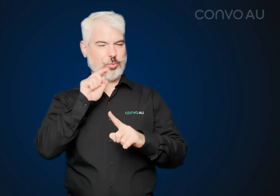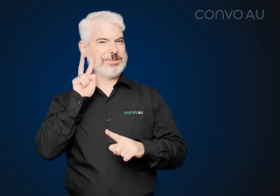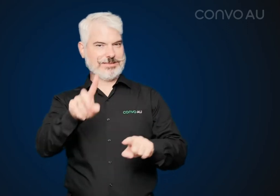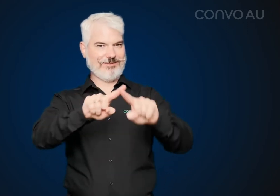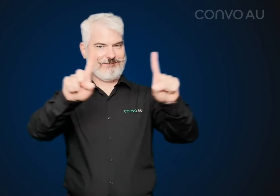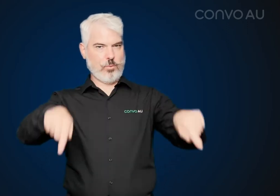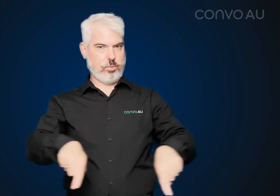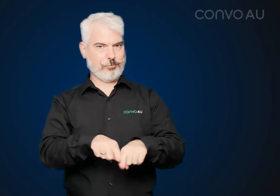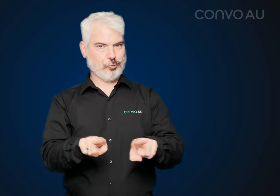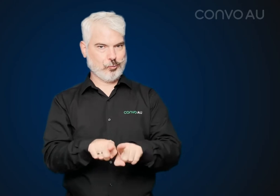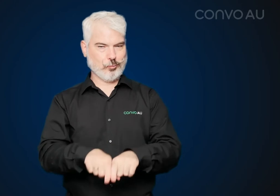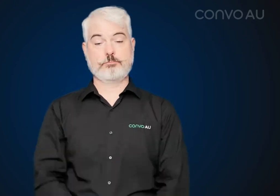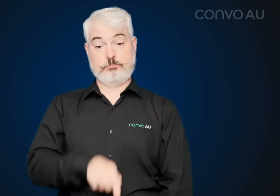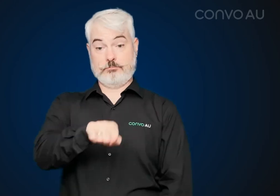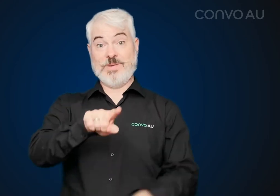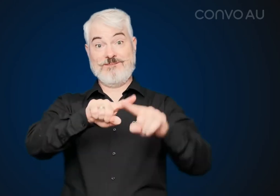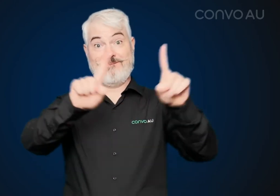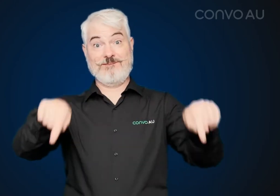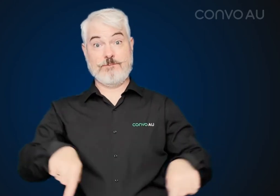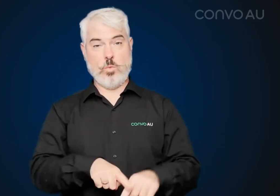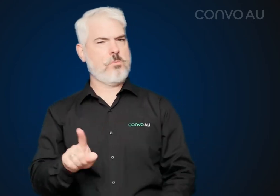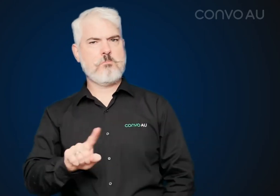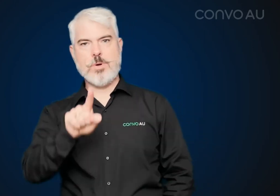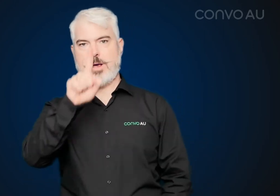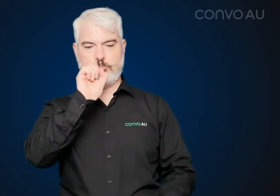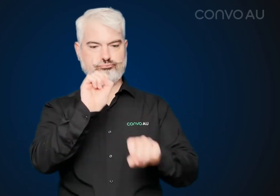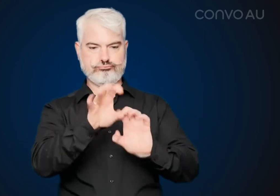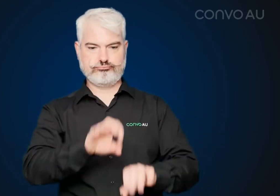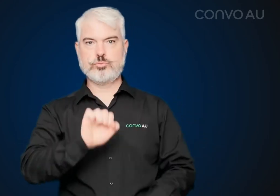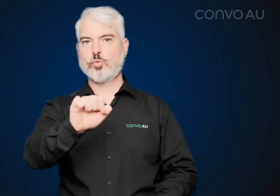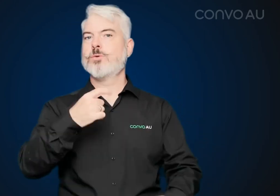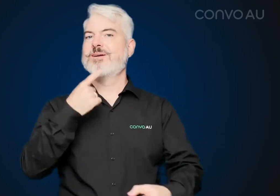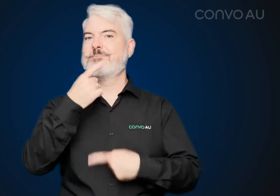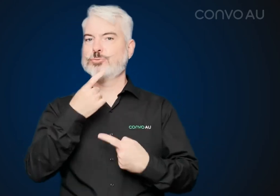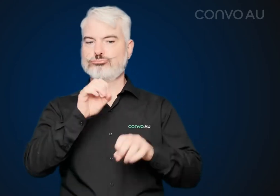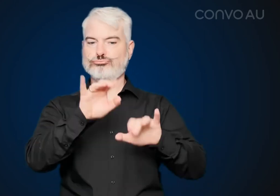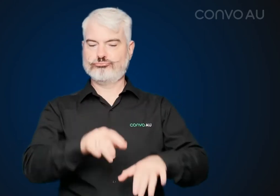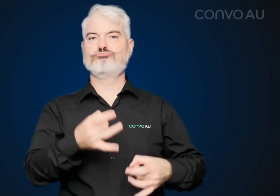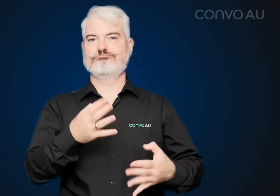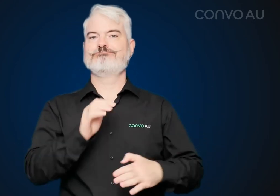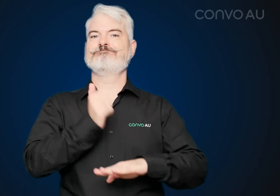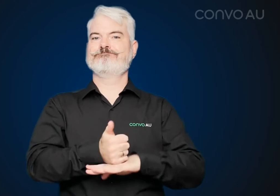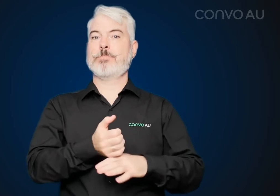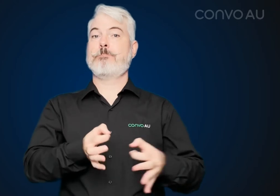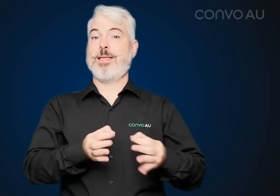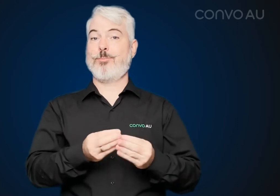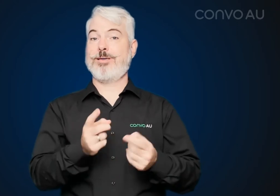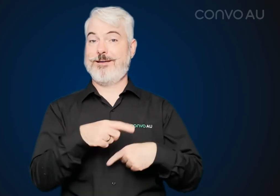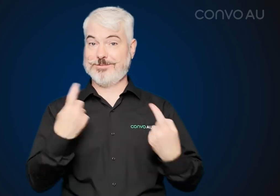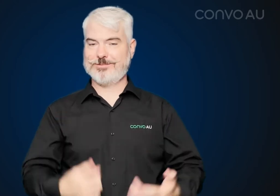You will see an online form which you will need to fill in with your details.